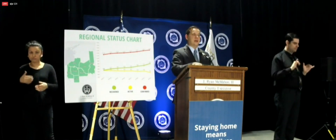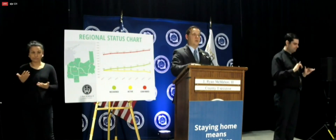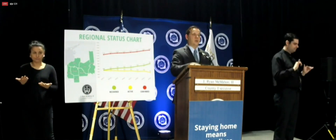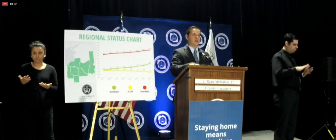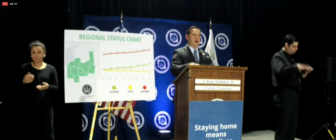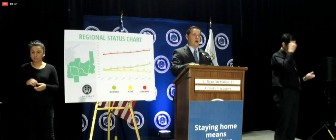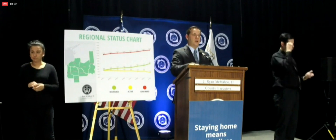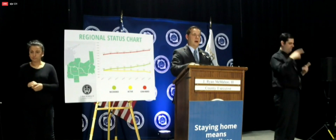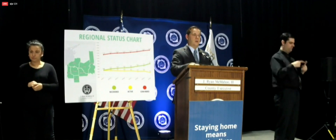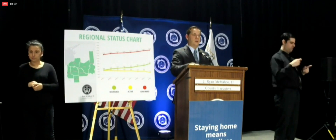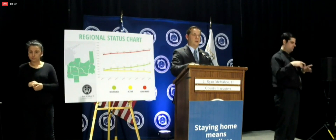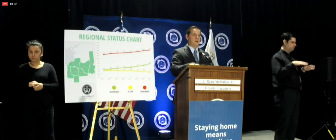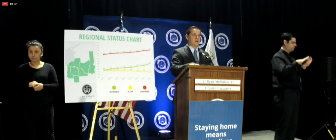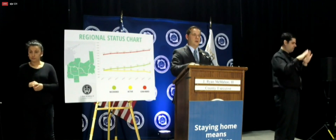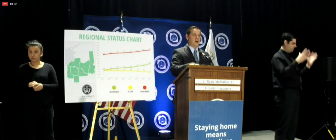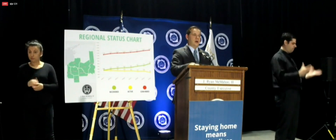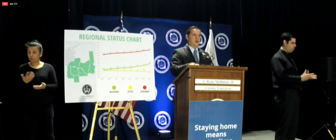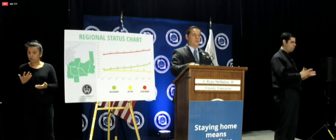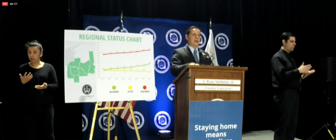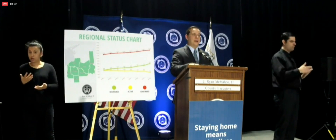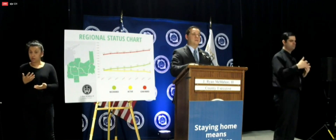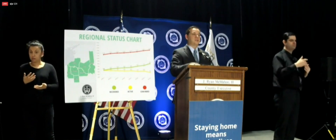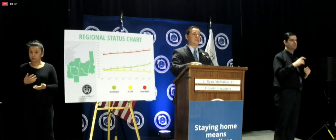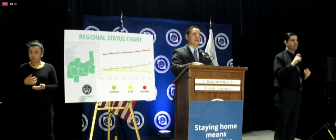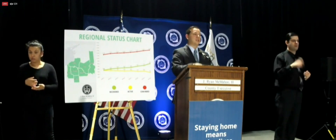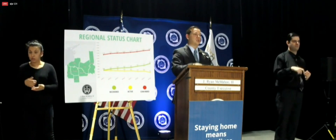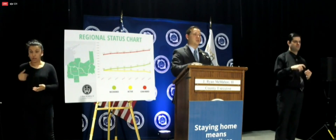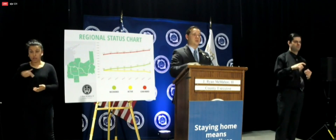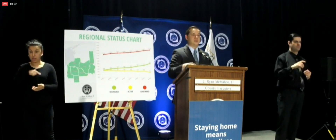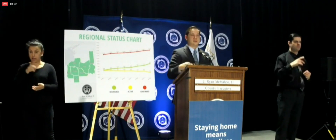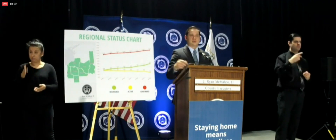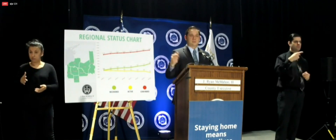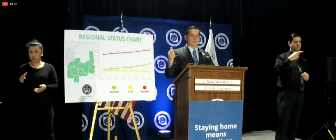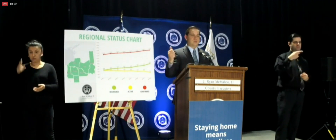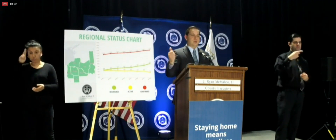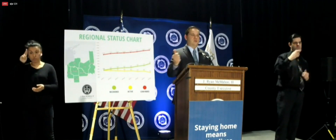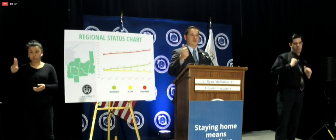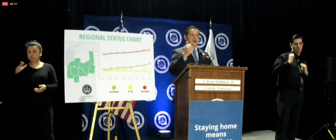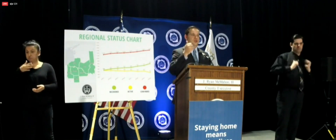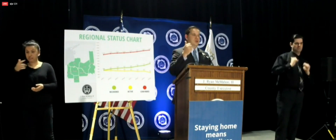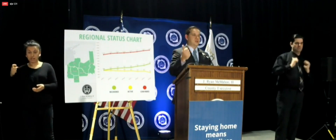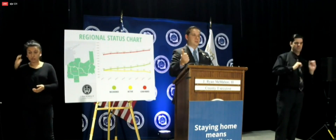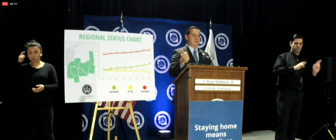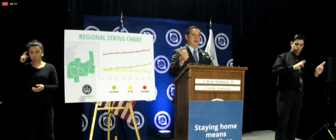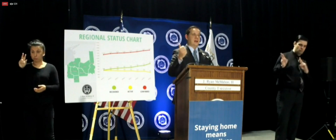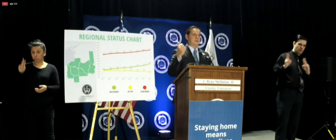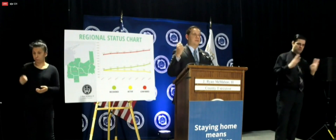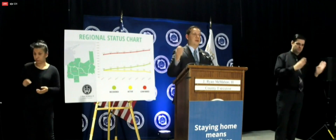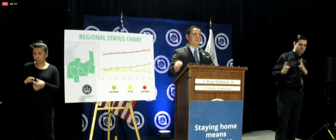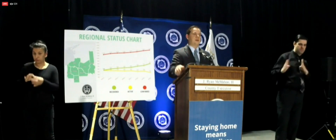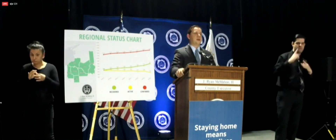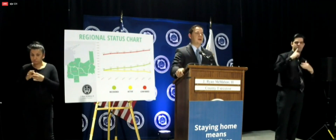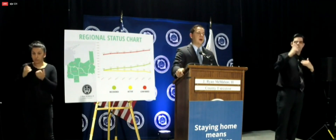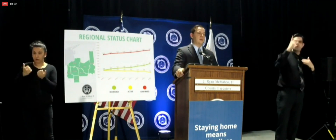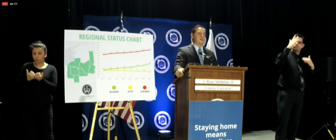RECOGNIZING HOW IMPORTANT SOME OF THESE PRO ACTIVE THINGS THAT WE NEVER REALLY THOUGHT ABOUT,